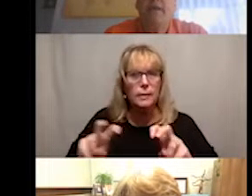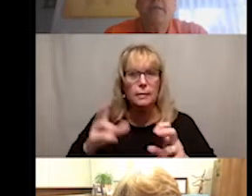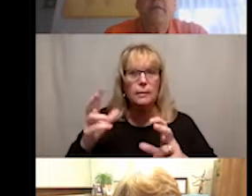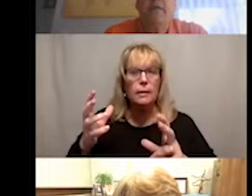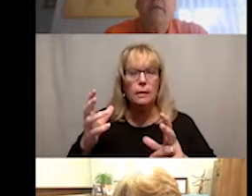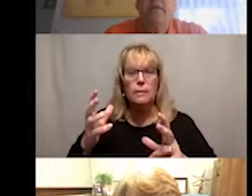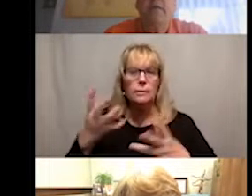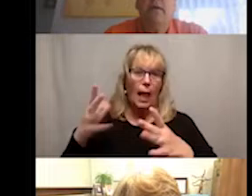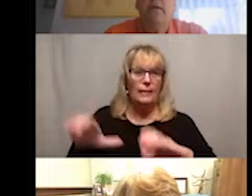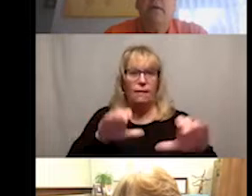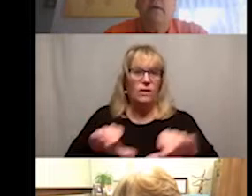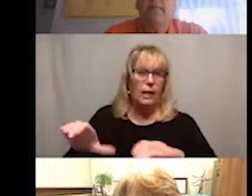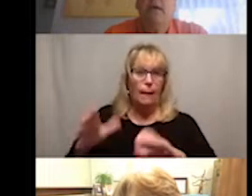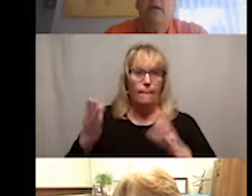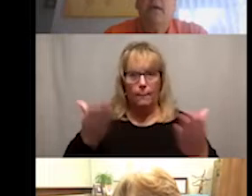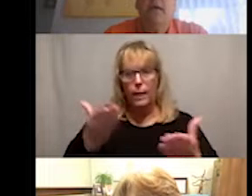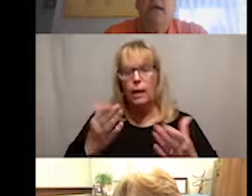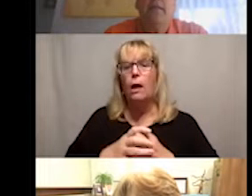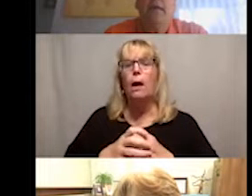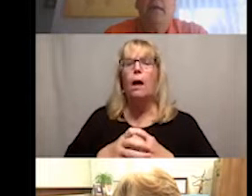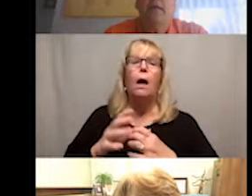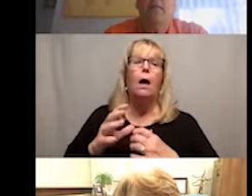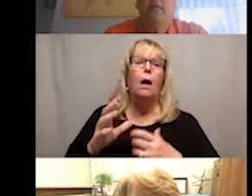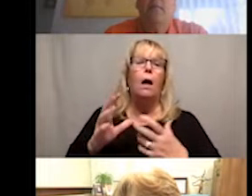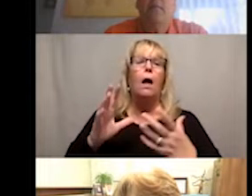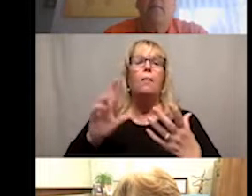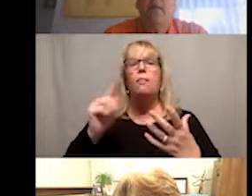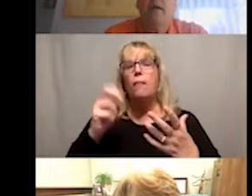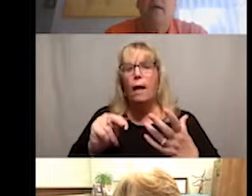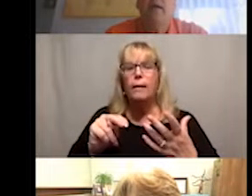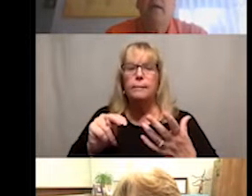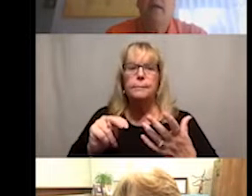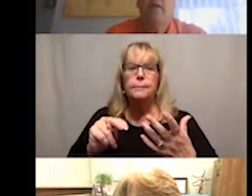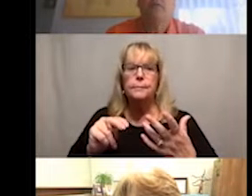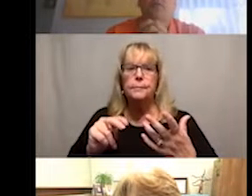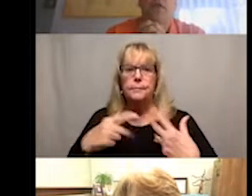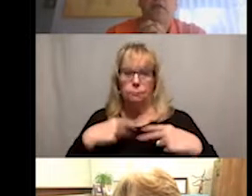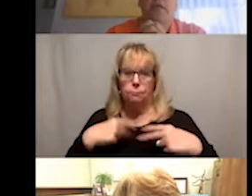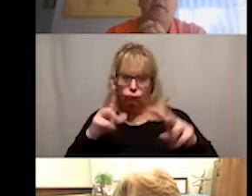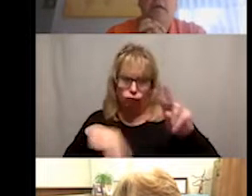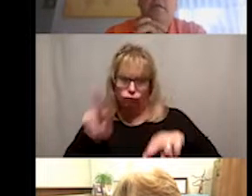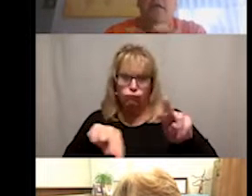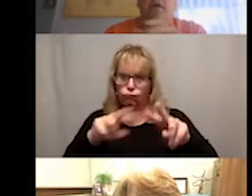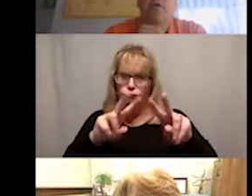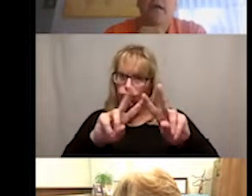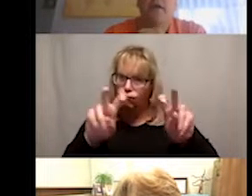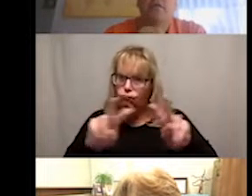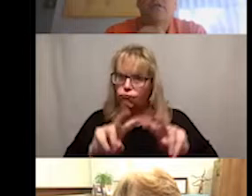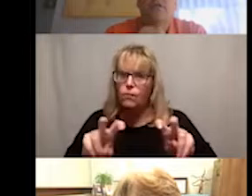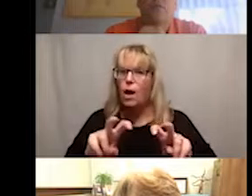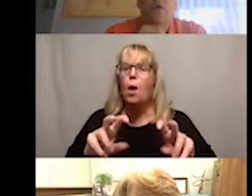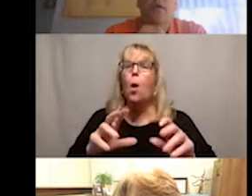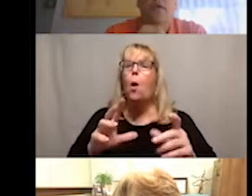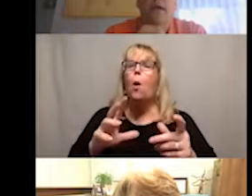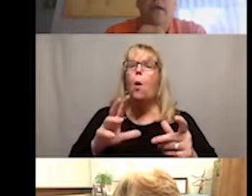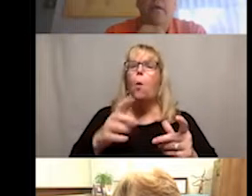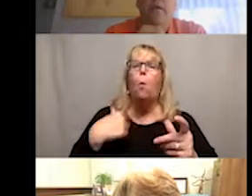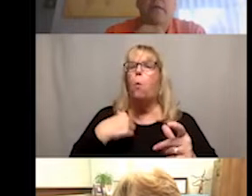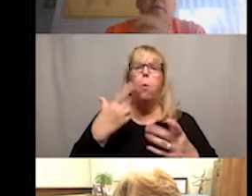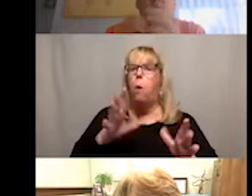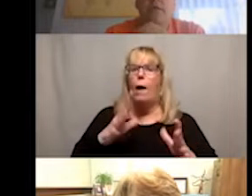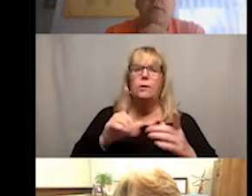activity and then and it's really not to narrow down just one area it's really